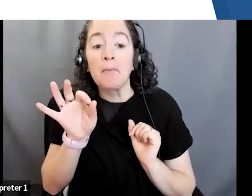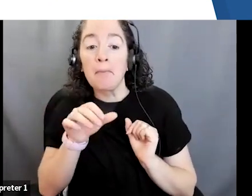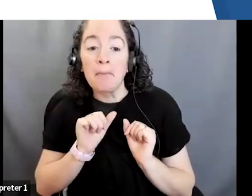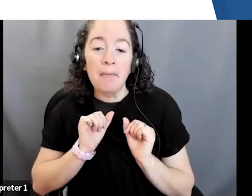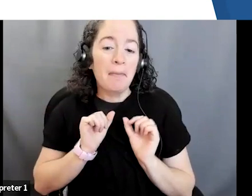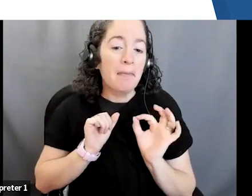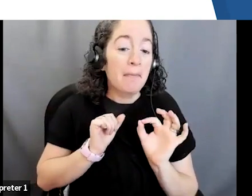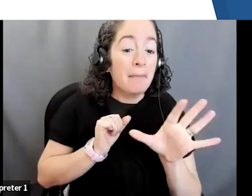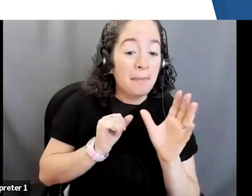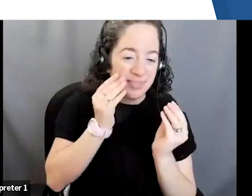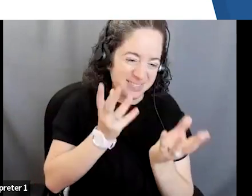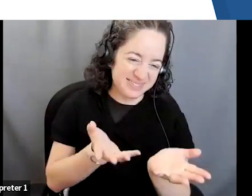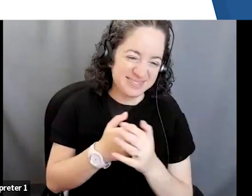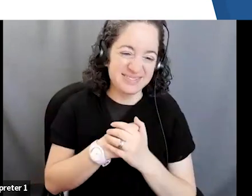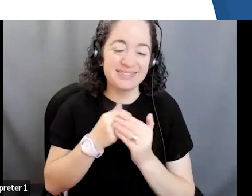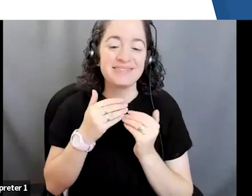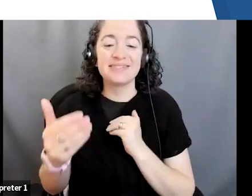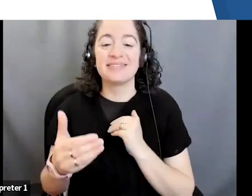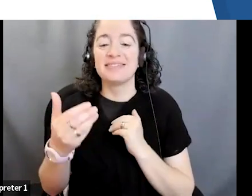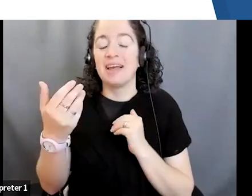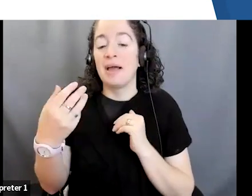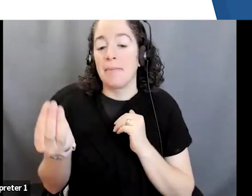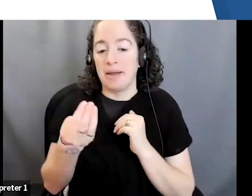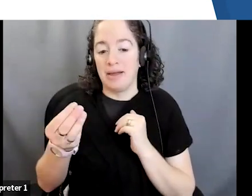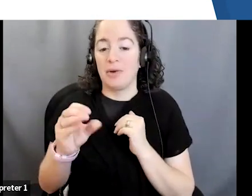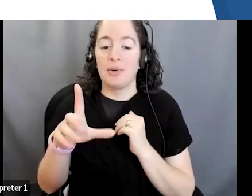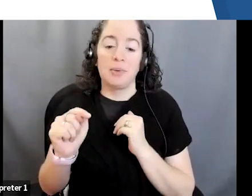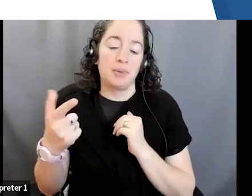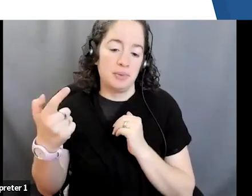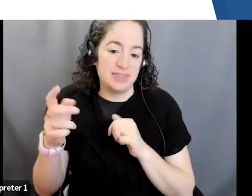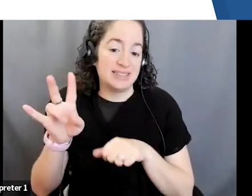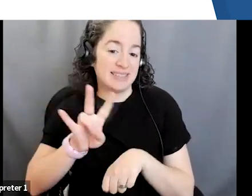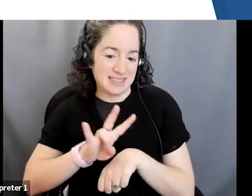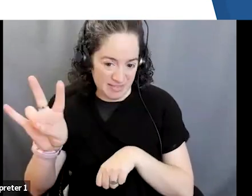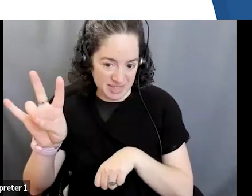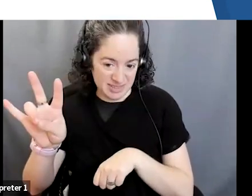On Monday, October 21st at 7:00 PM Central Time,